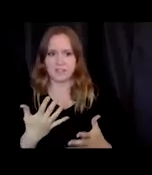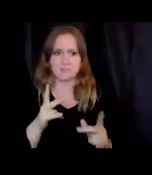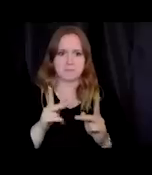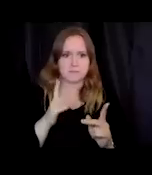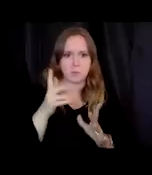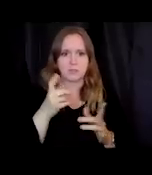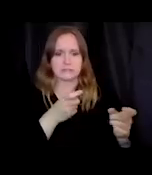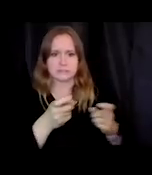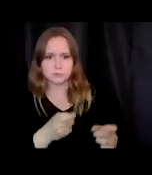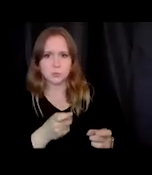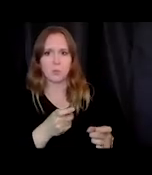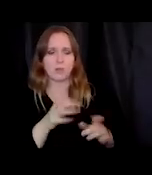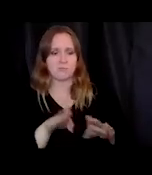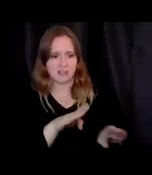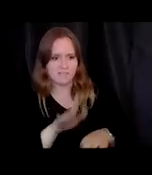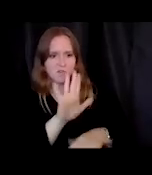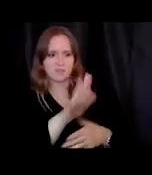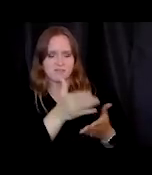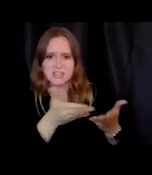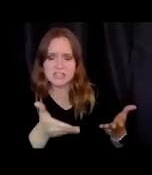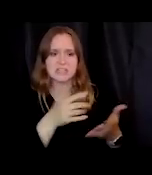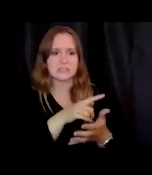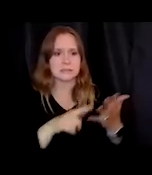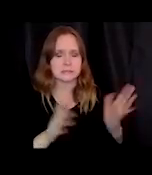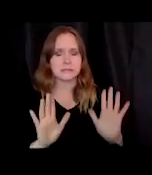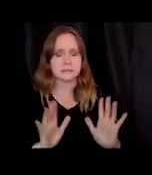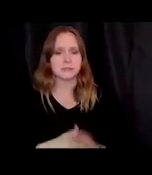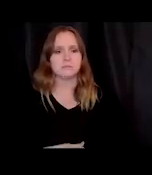of the previous presenters, this is why it is so fundamental